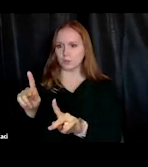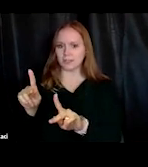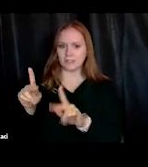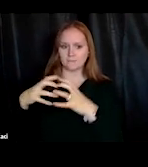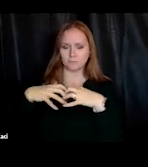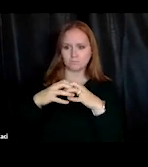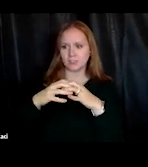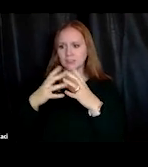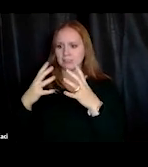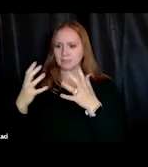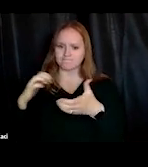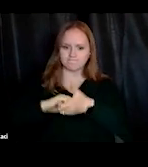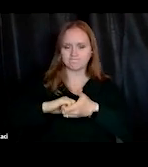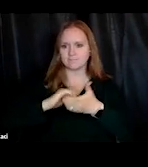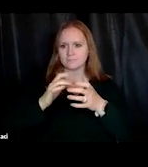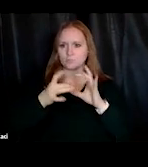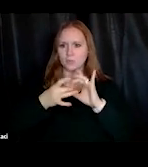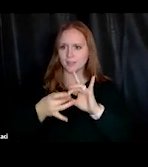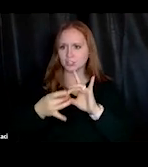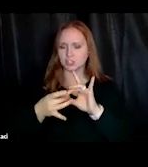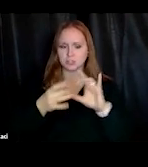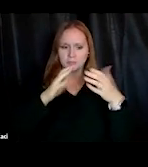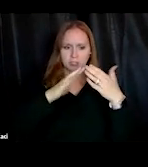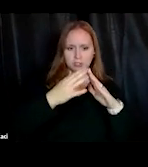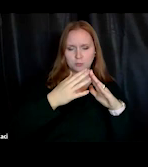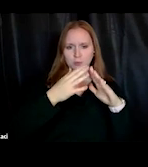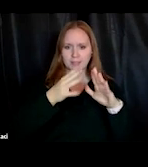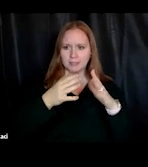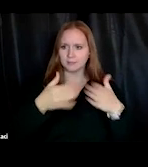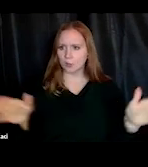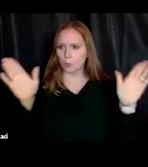and demonstrate a community-wide commitment to ending homelessness that can be leveraged